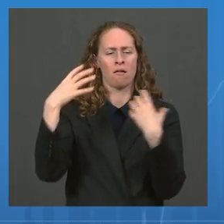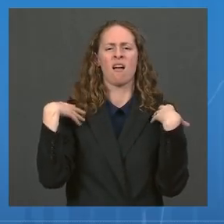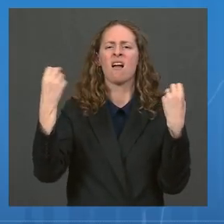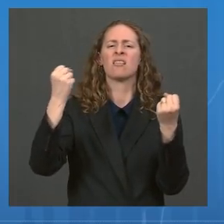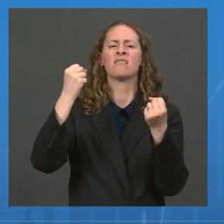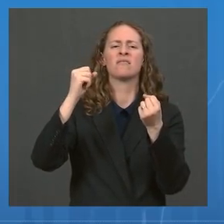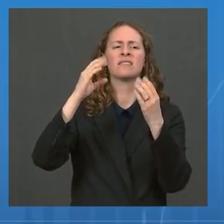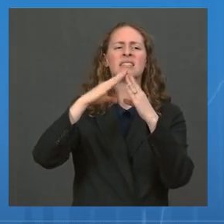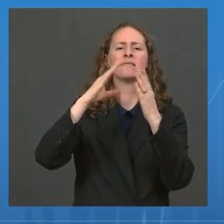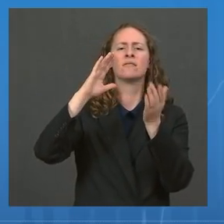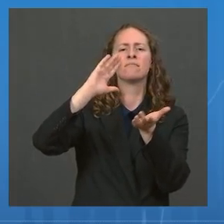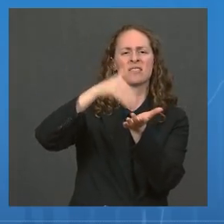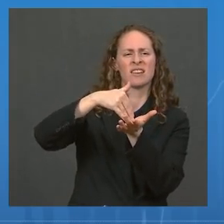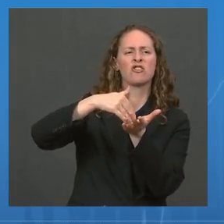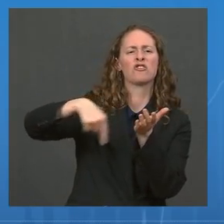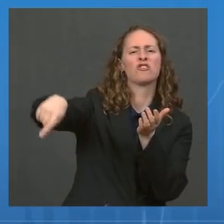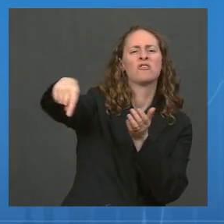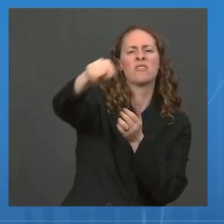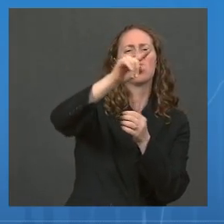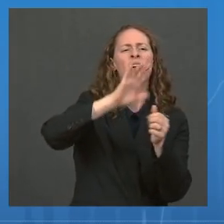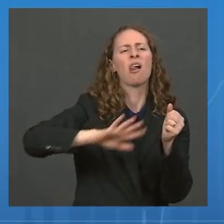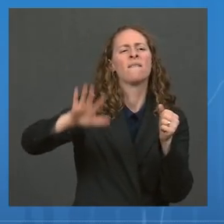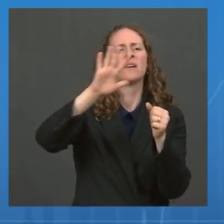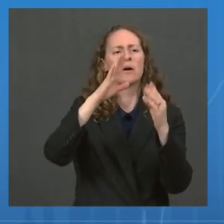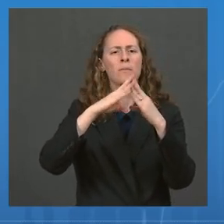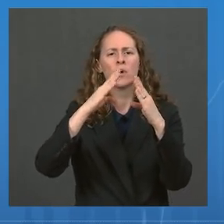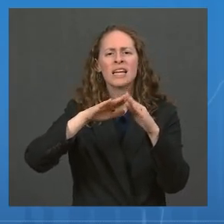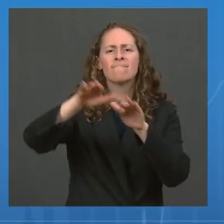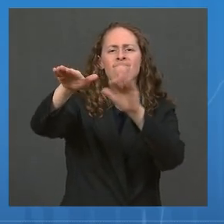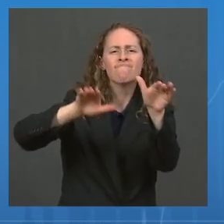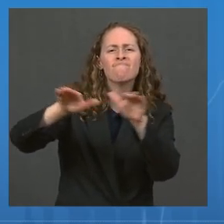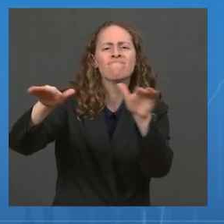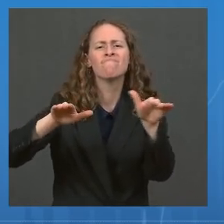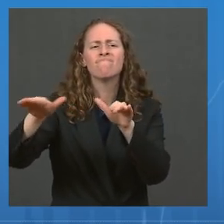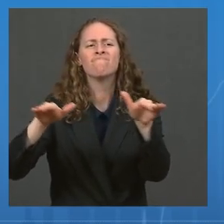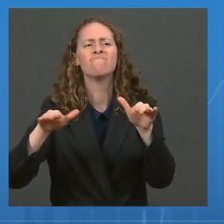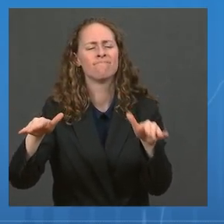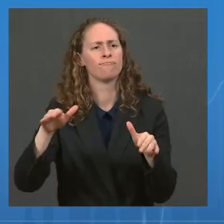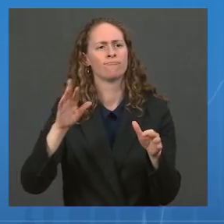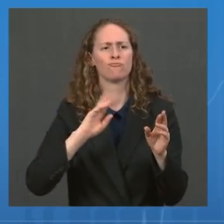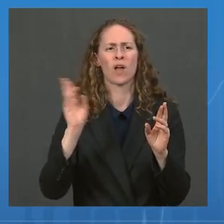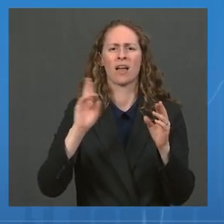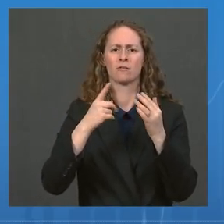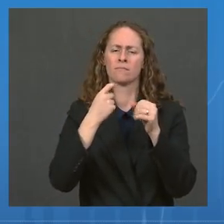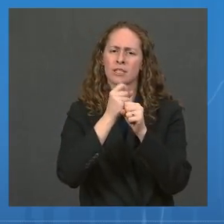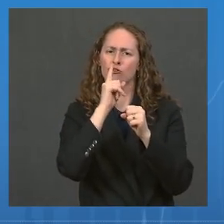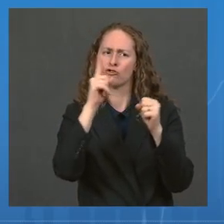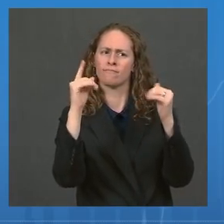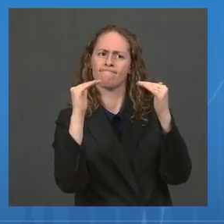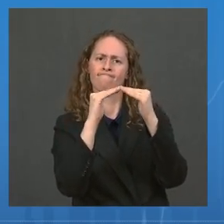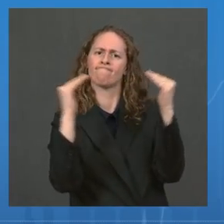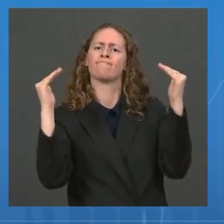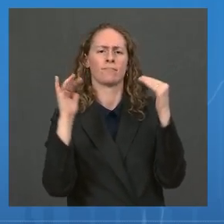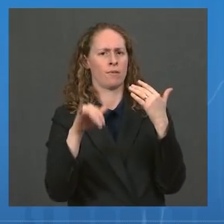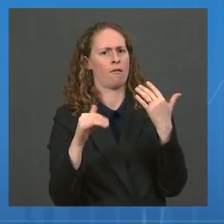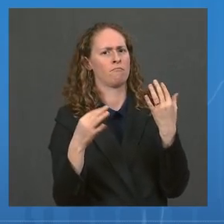to the hardest-to-reach communities as we ensure equity remains front and center of everything we do.